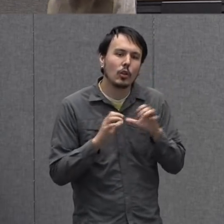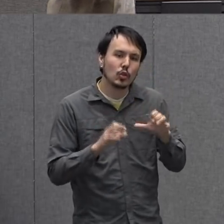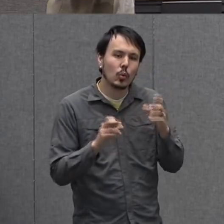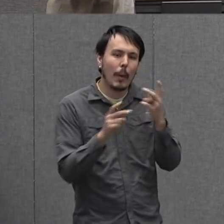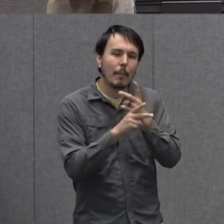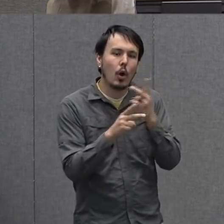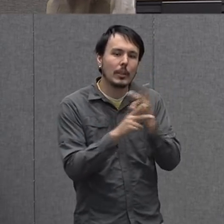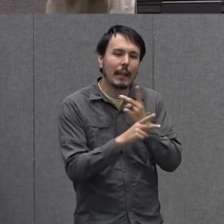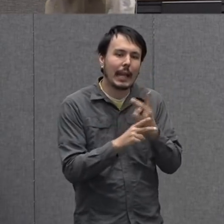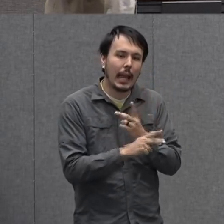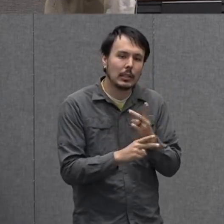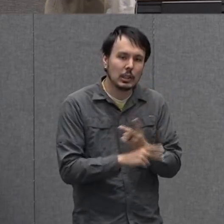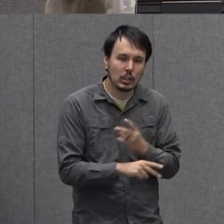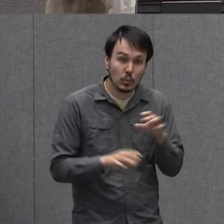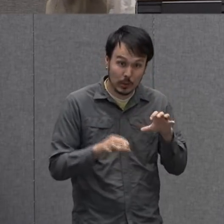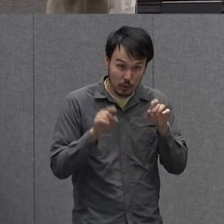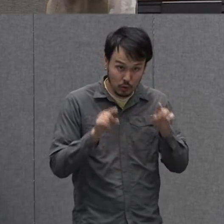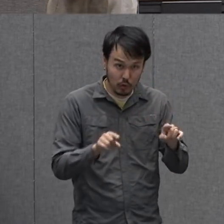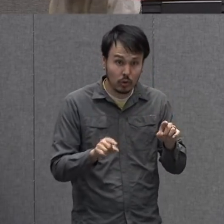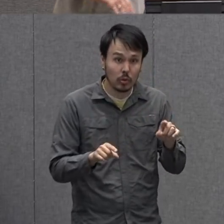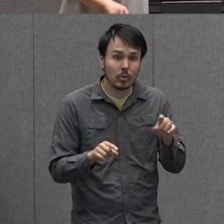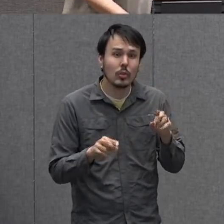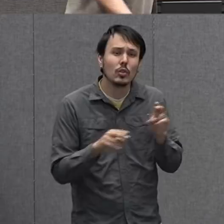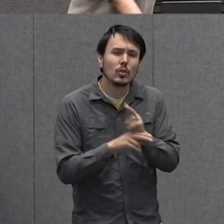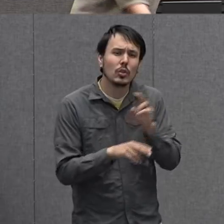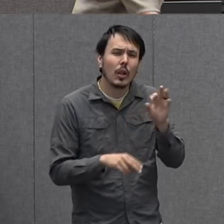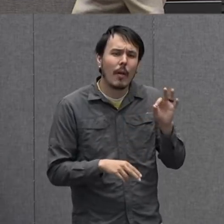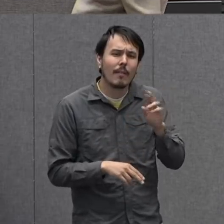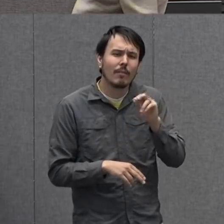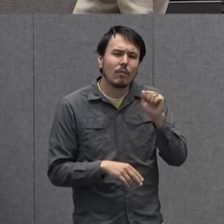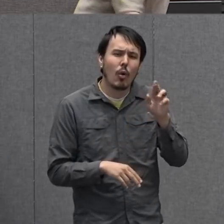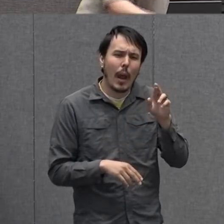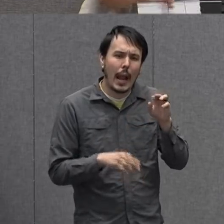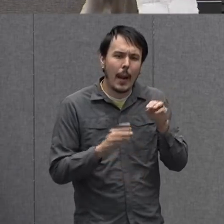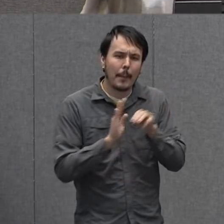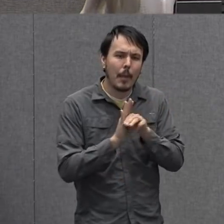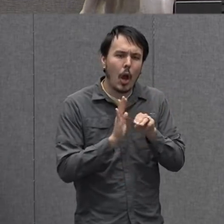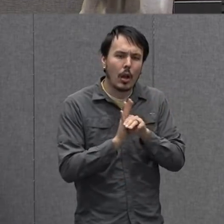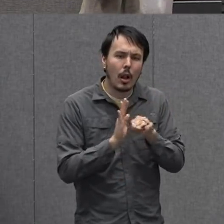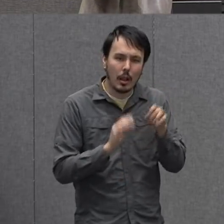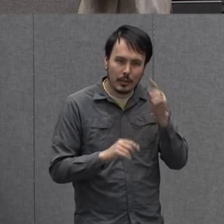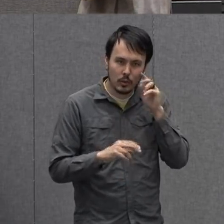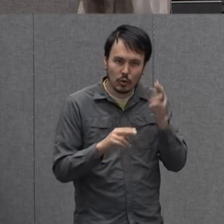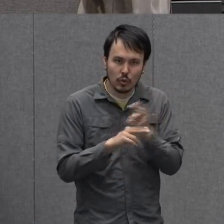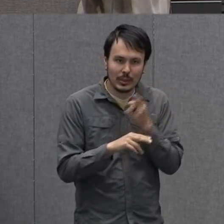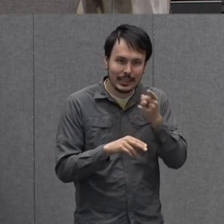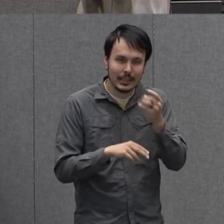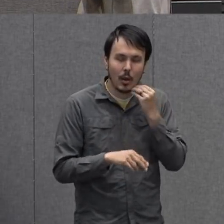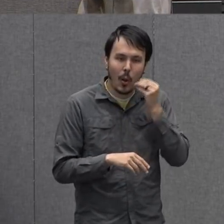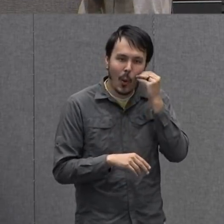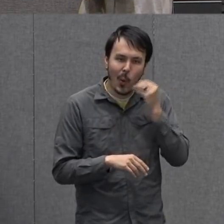And we did this during, using a frayer model. You created one of these at home on a spare sheet of paper